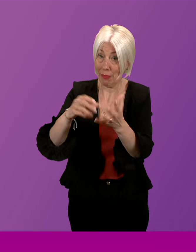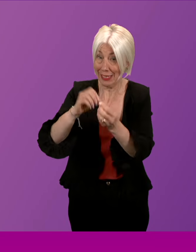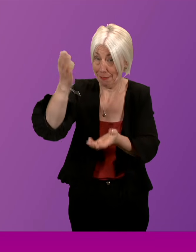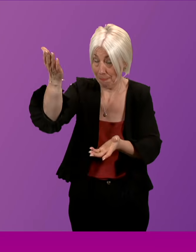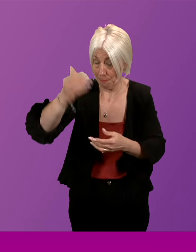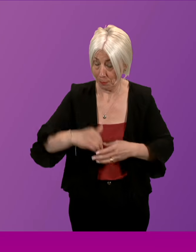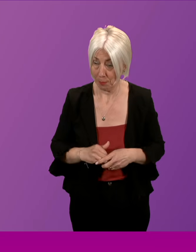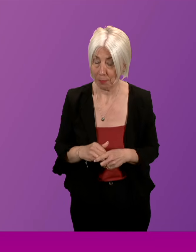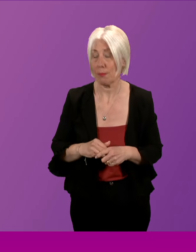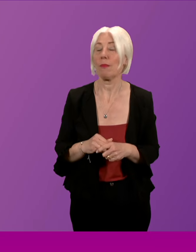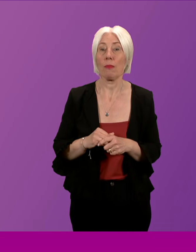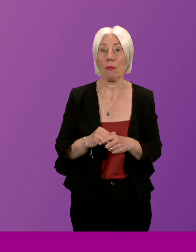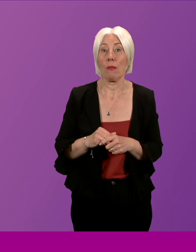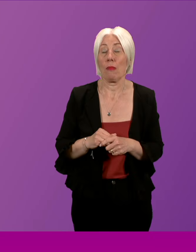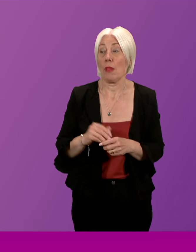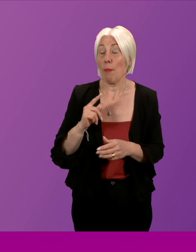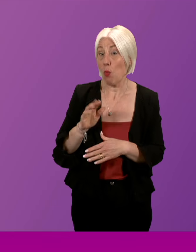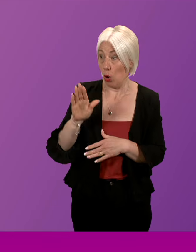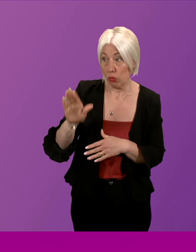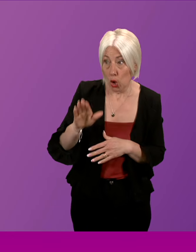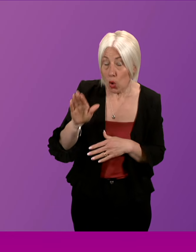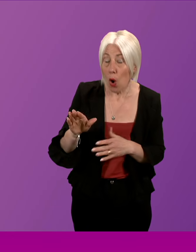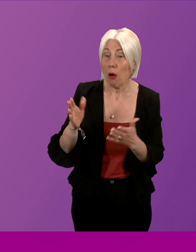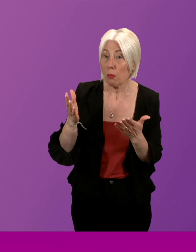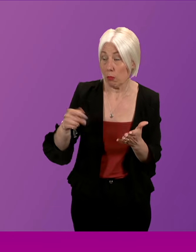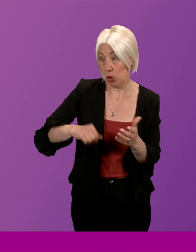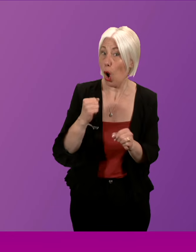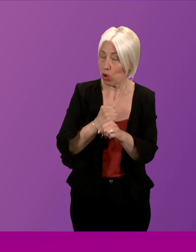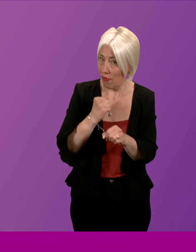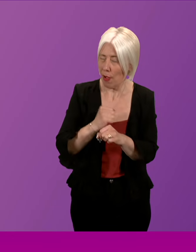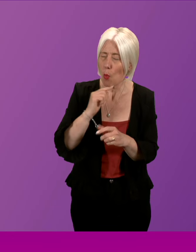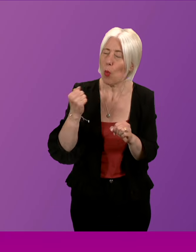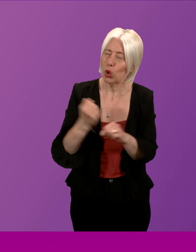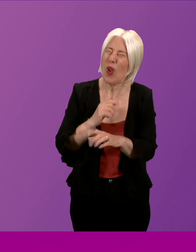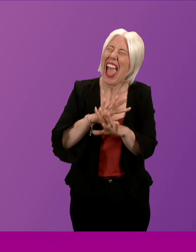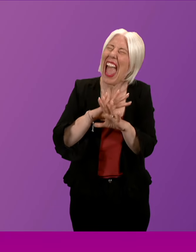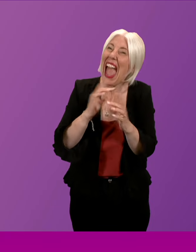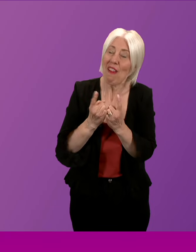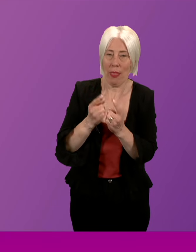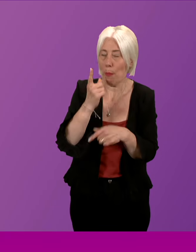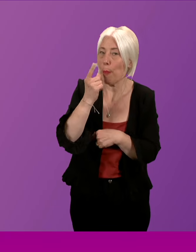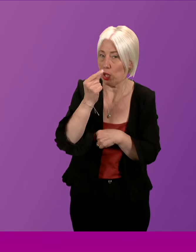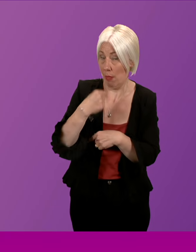assure Mr Middleton that the Scottish Government will do everything that we can to support the